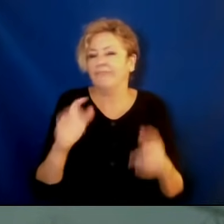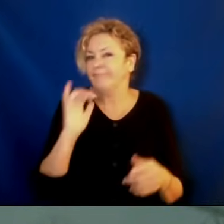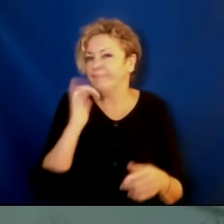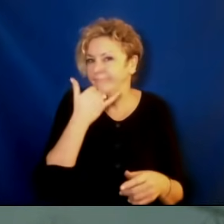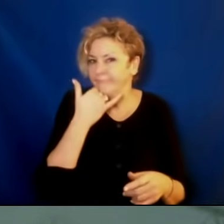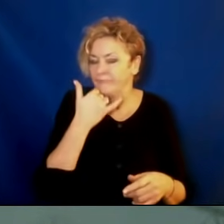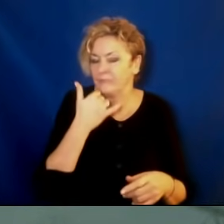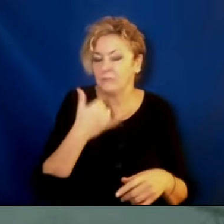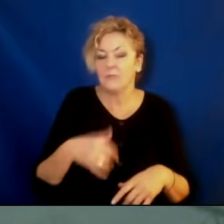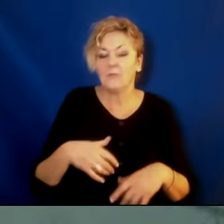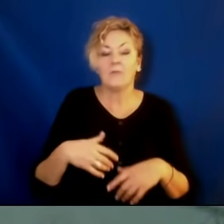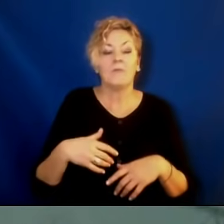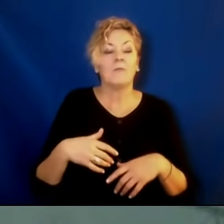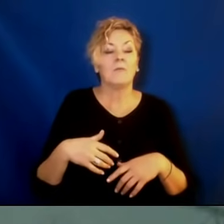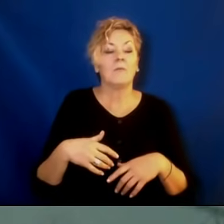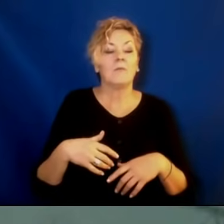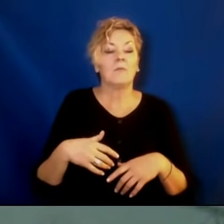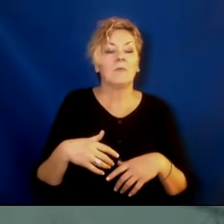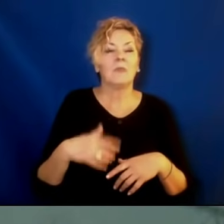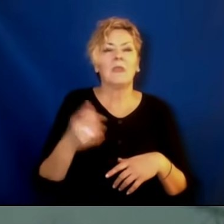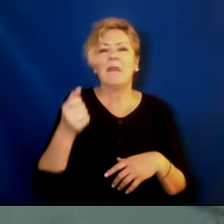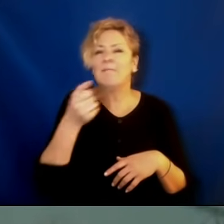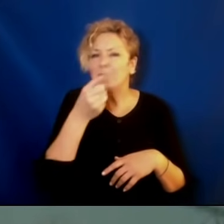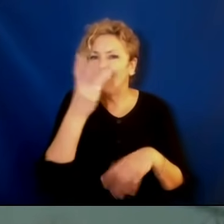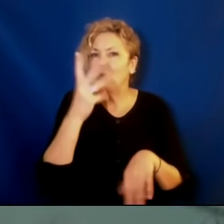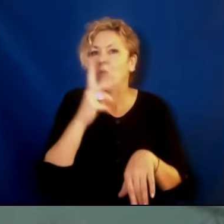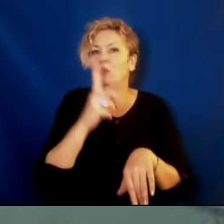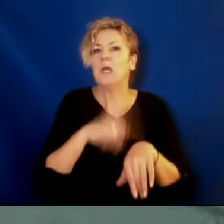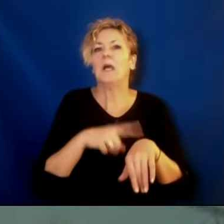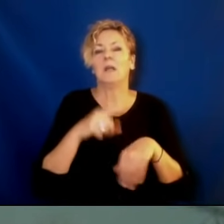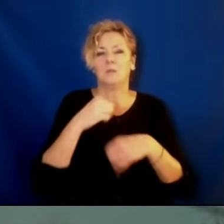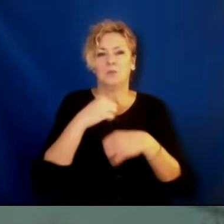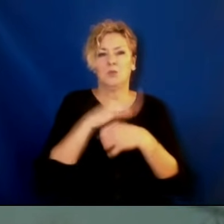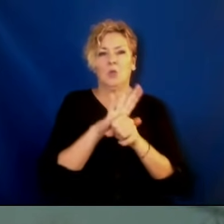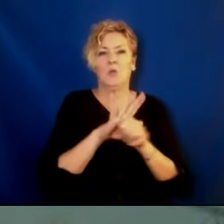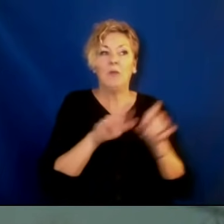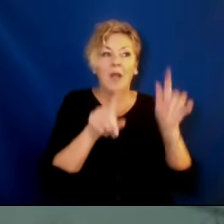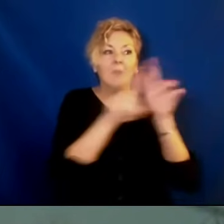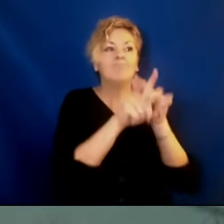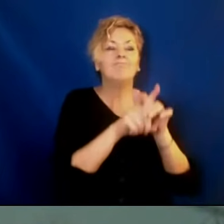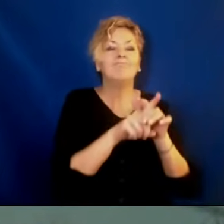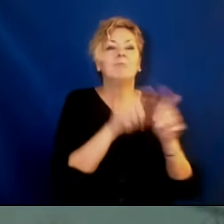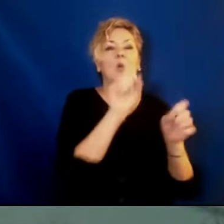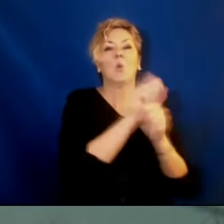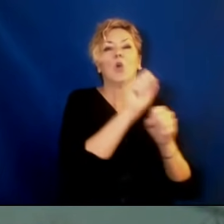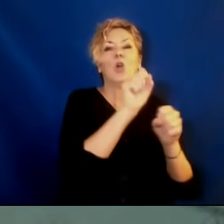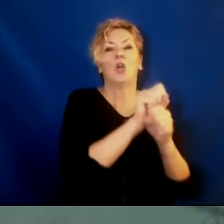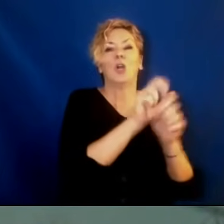especially small and again the order is the start. And if you are going to have a gathering, you